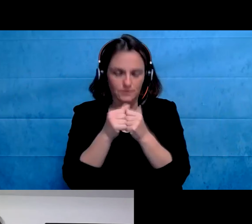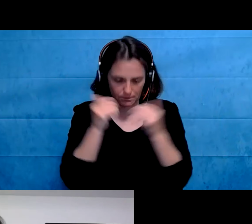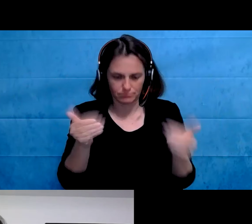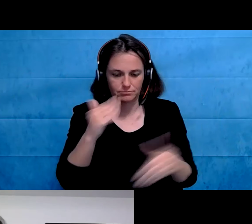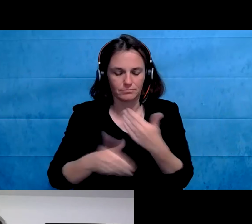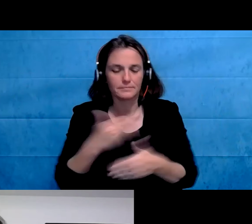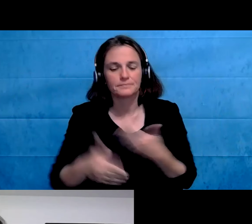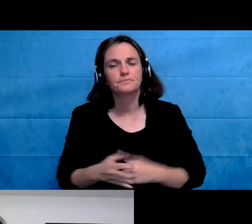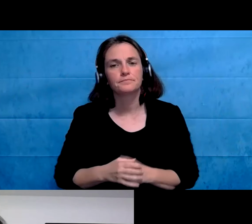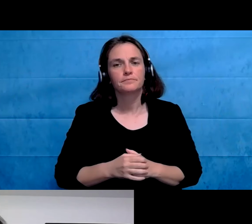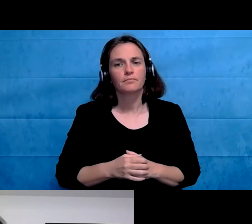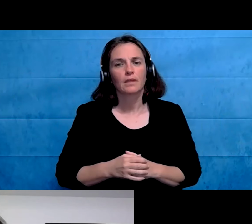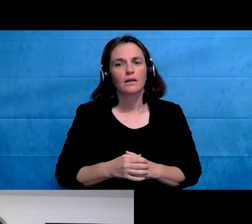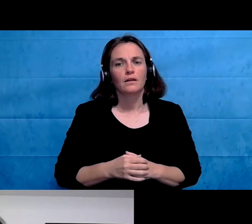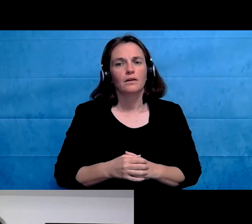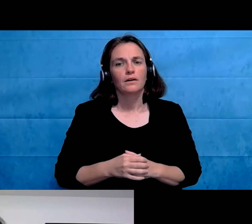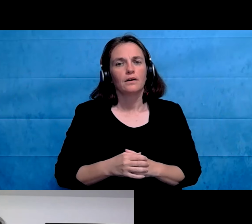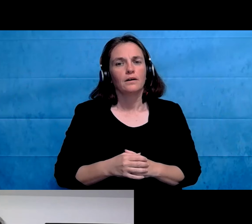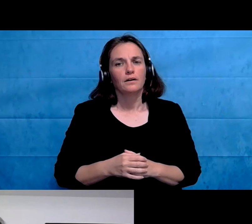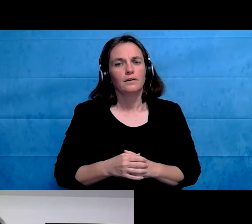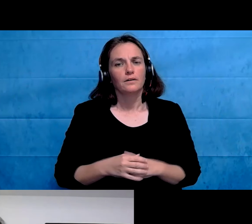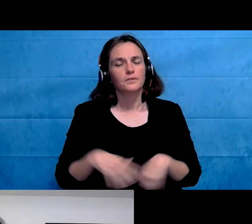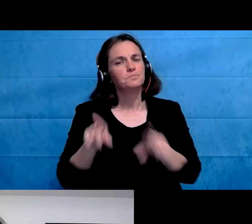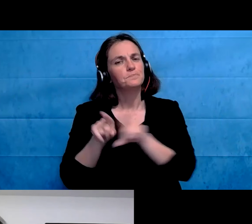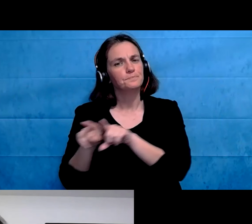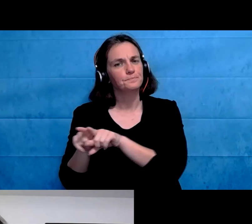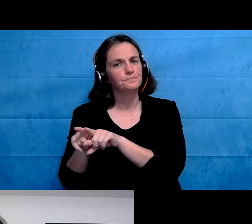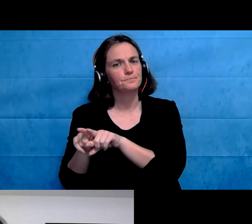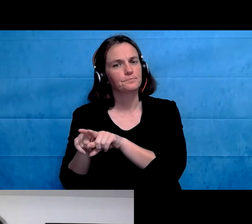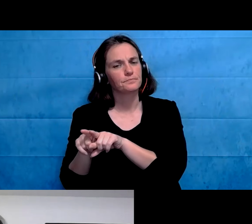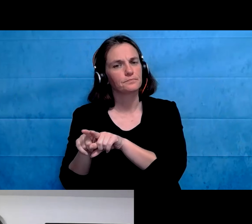and there's also the talk about returning to normal.